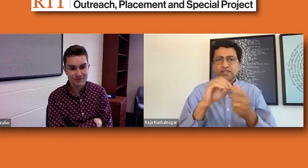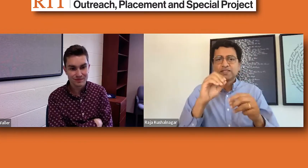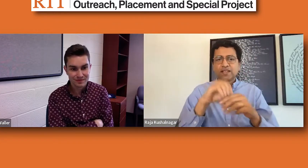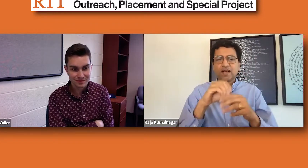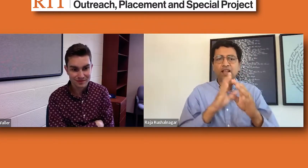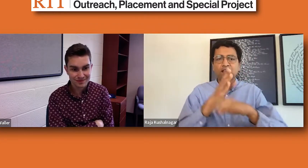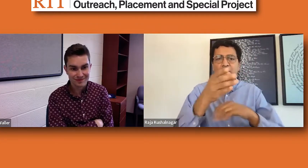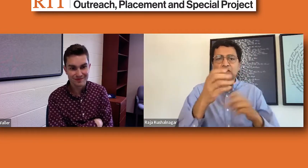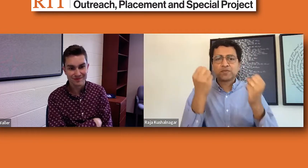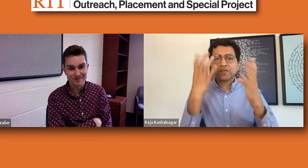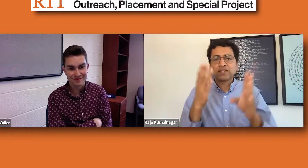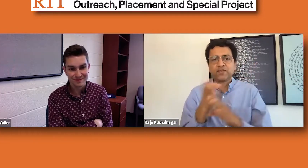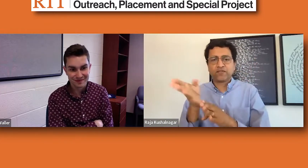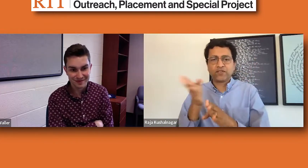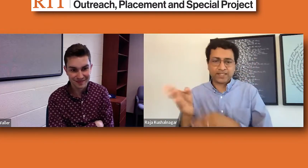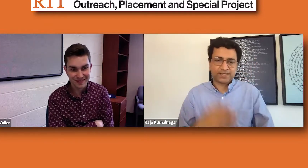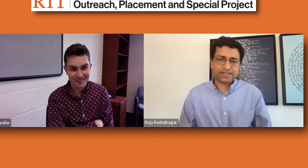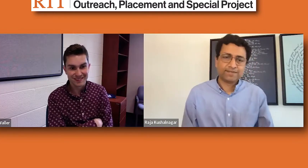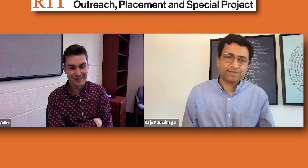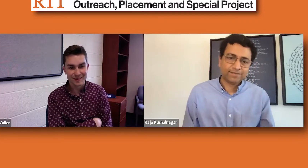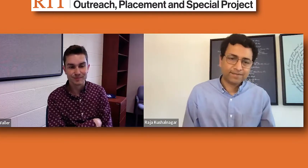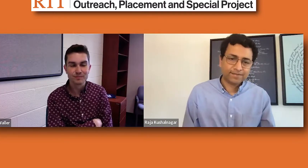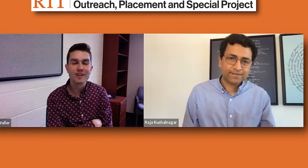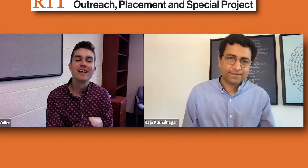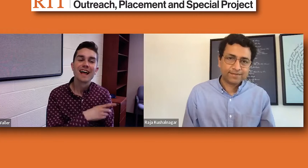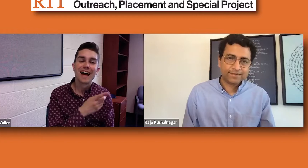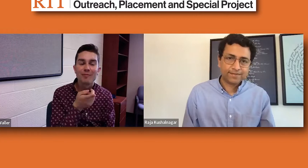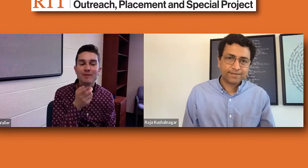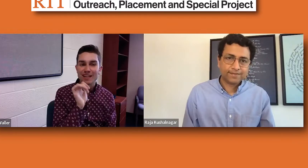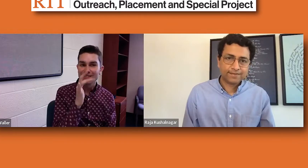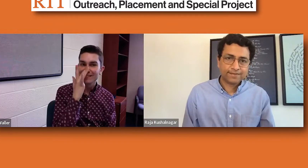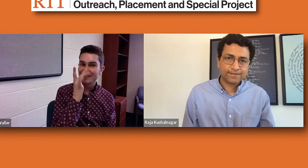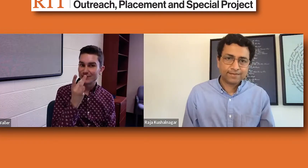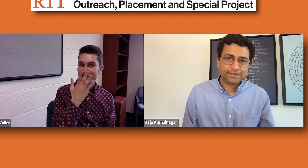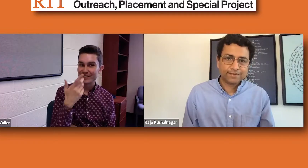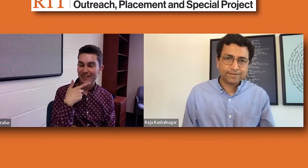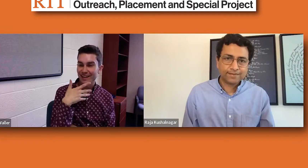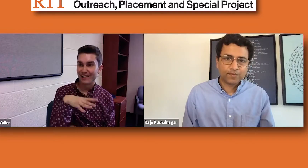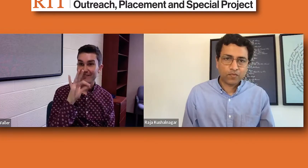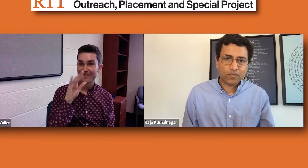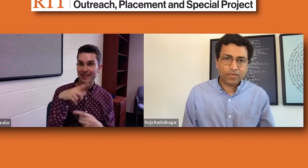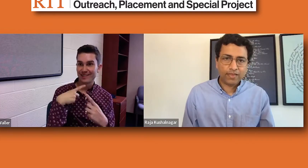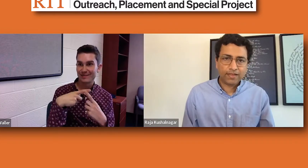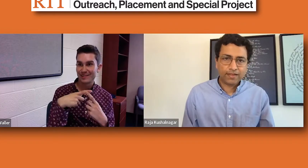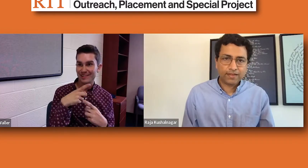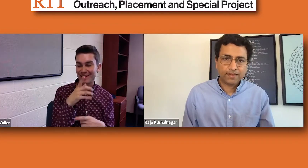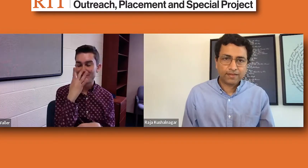into that discussion and into that field.